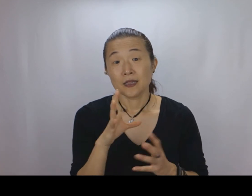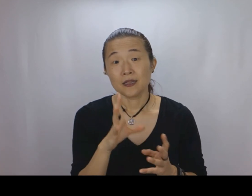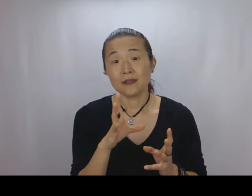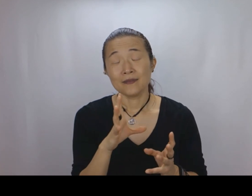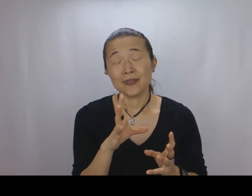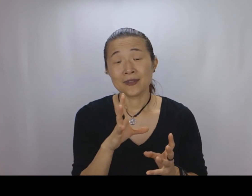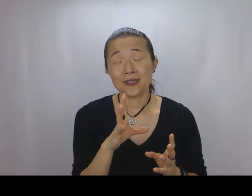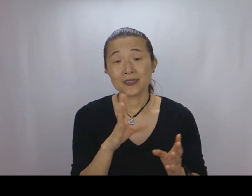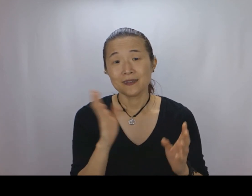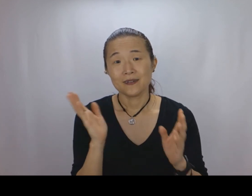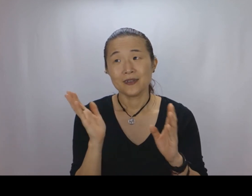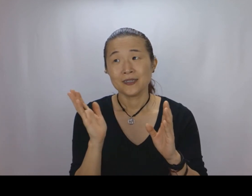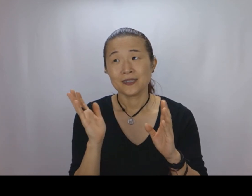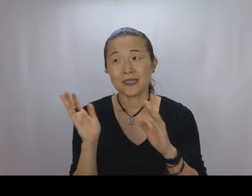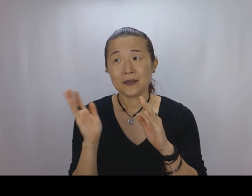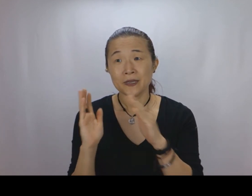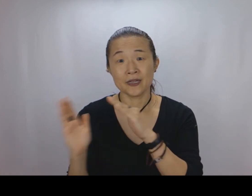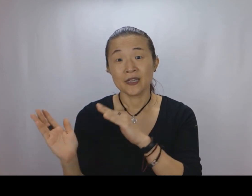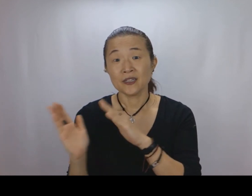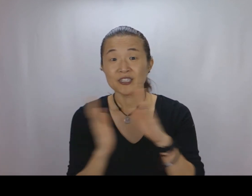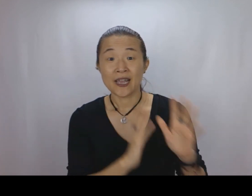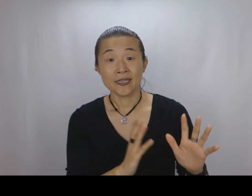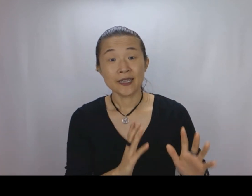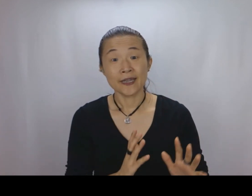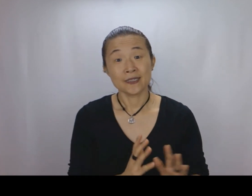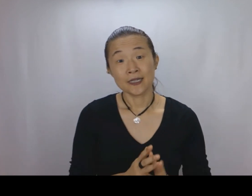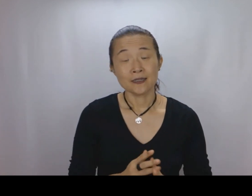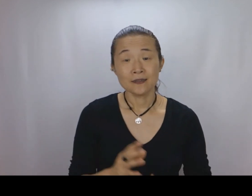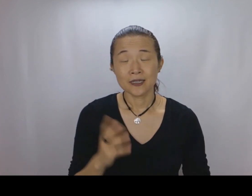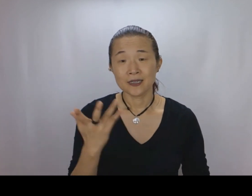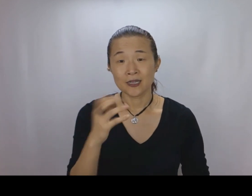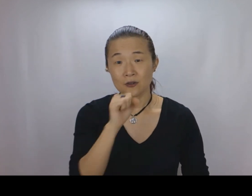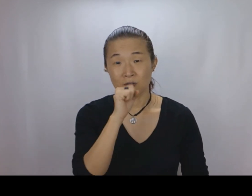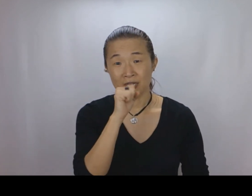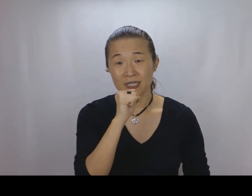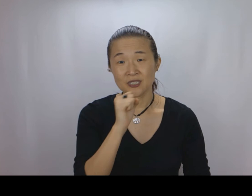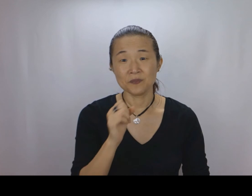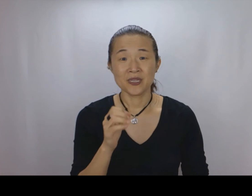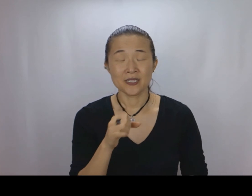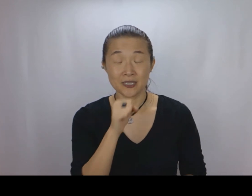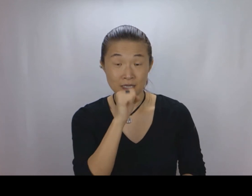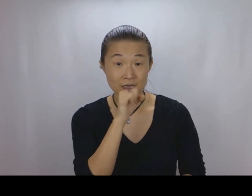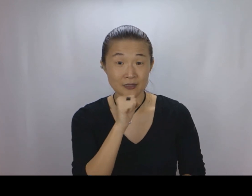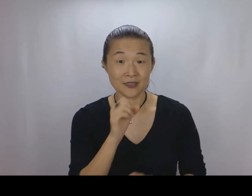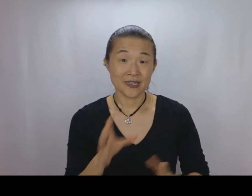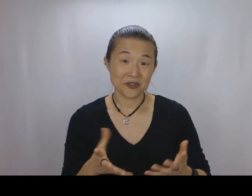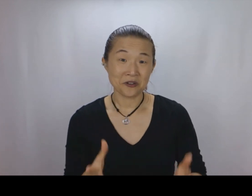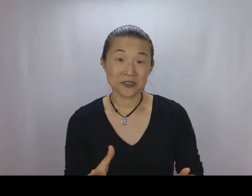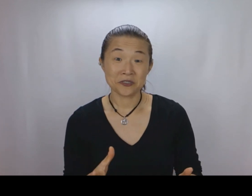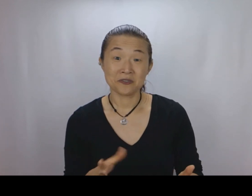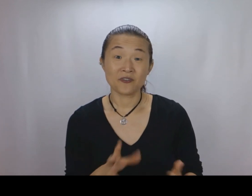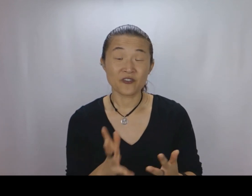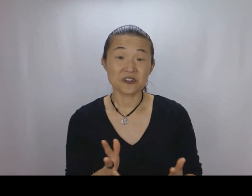Now, this is the same in English and in ASL in that orange means the color and also the fruit.